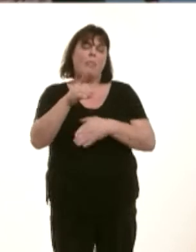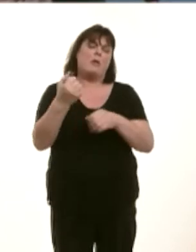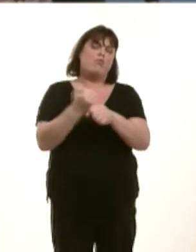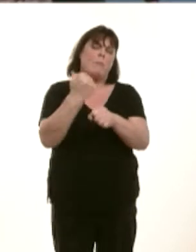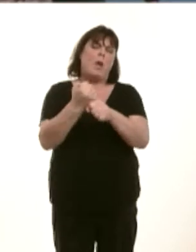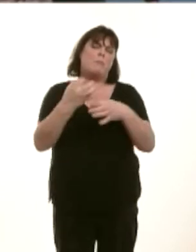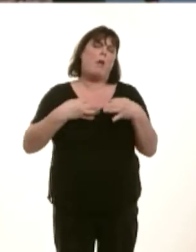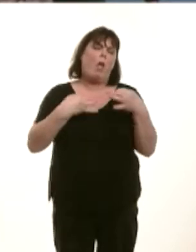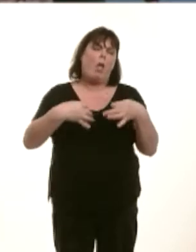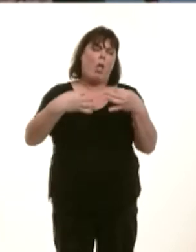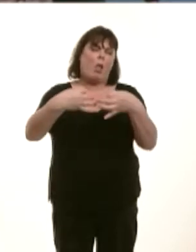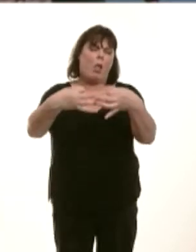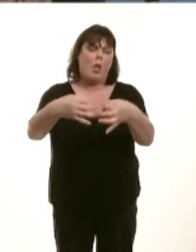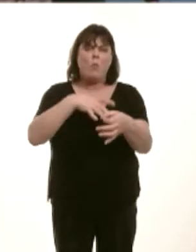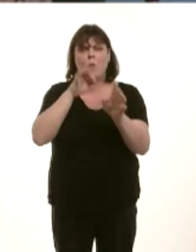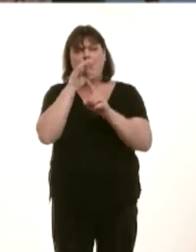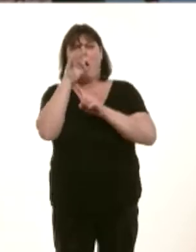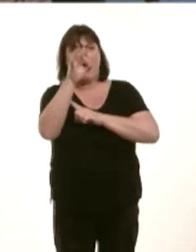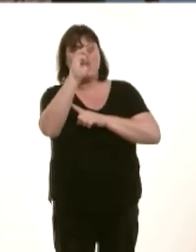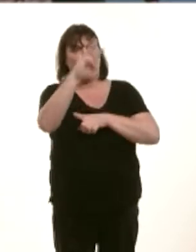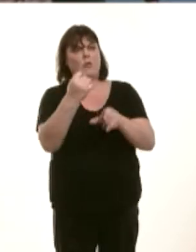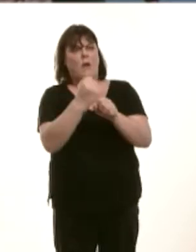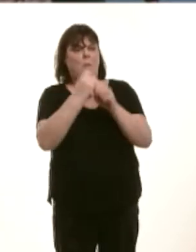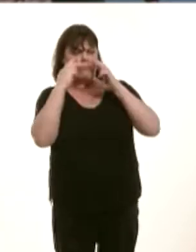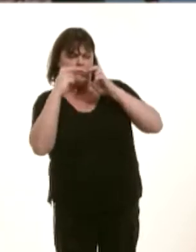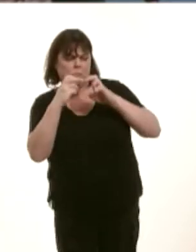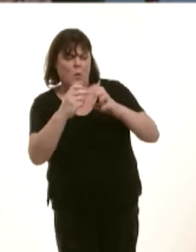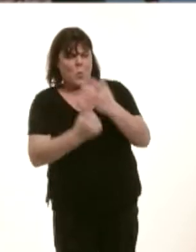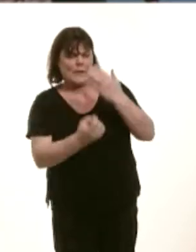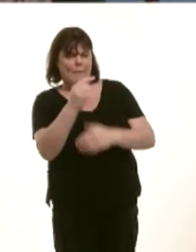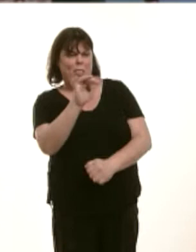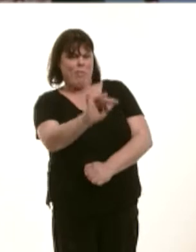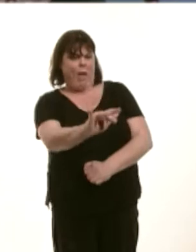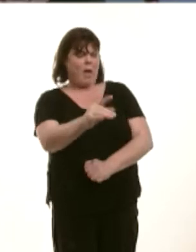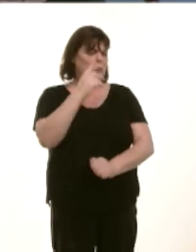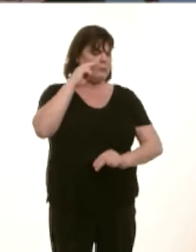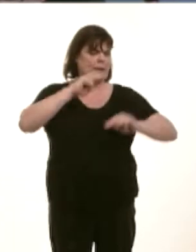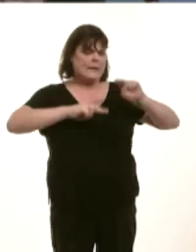the Welsh Government assesses its management of that particular scheme and explain why